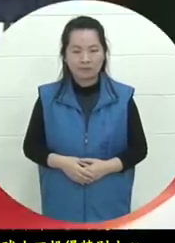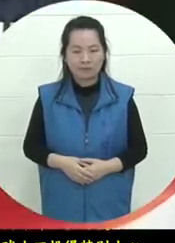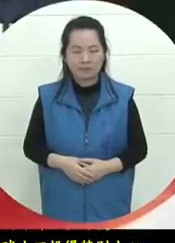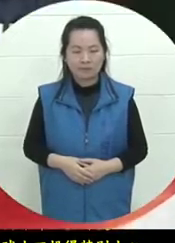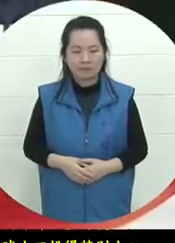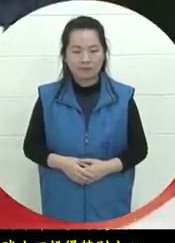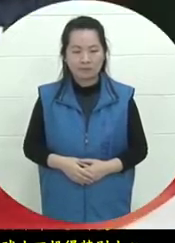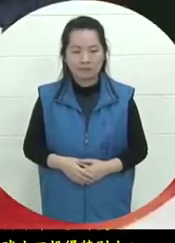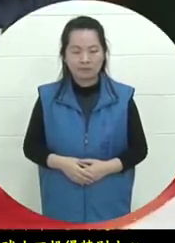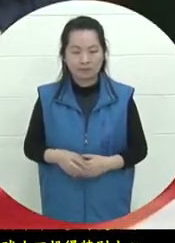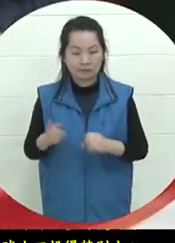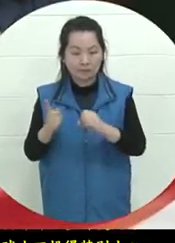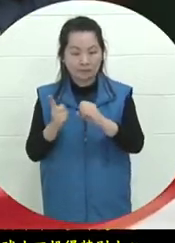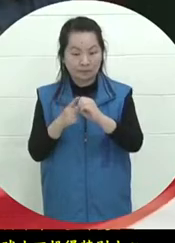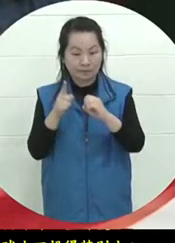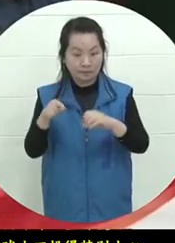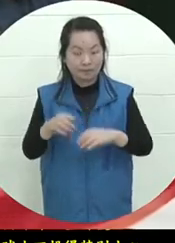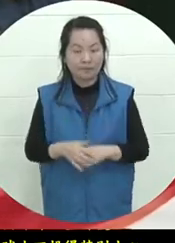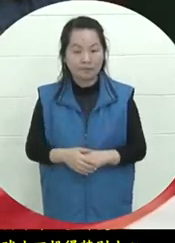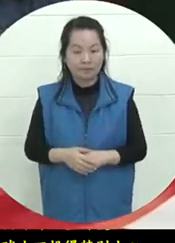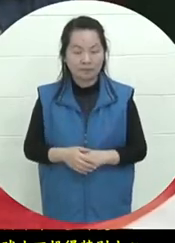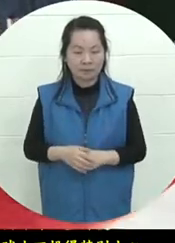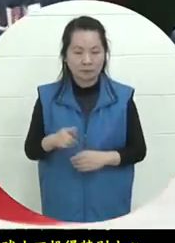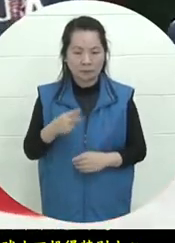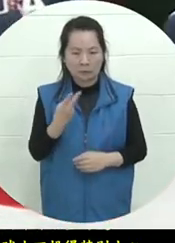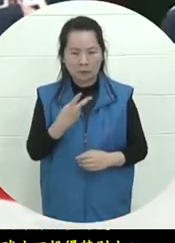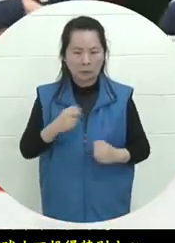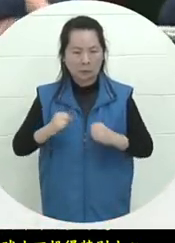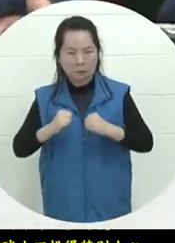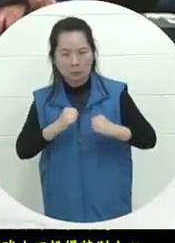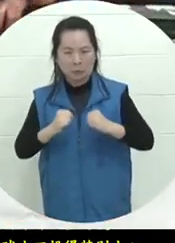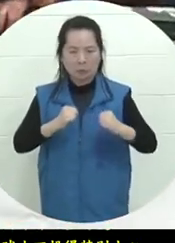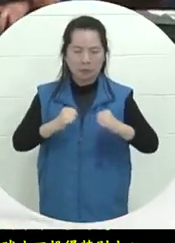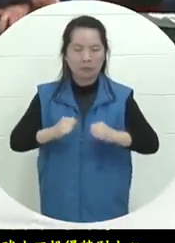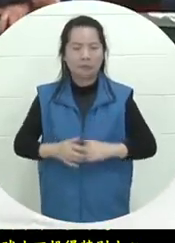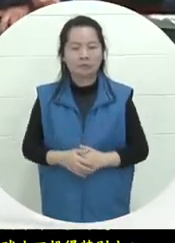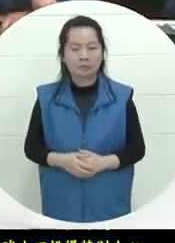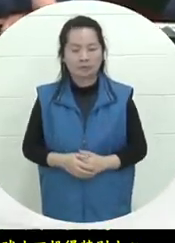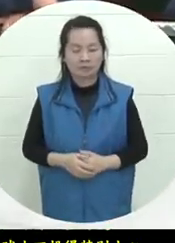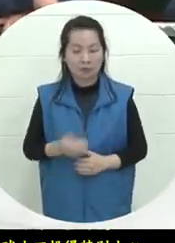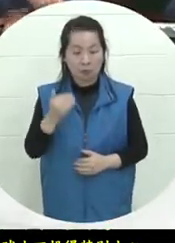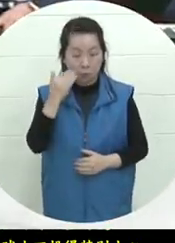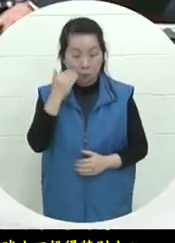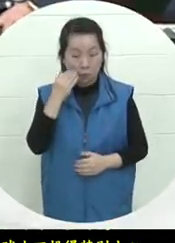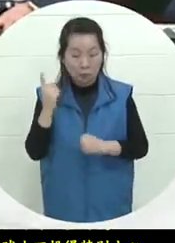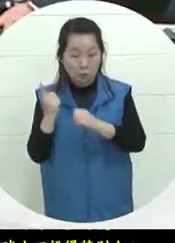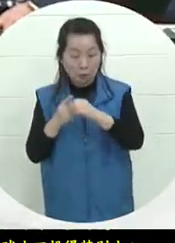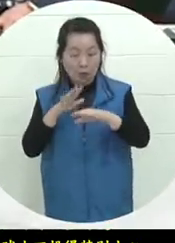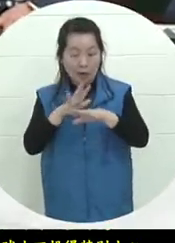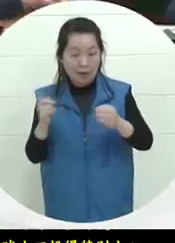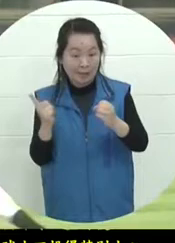He continues to fight with the pitcher here. If there is a hit at this time , because two people are out